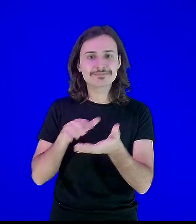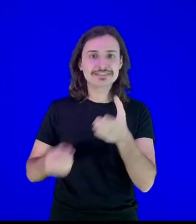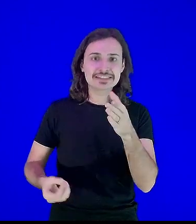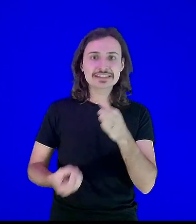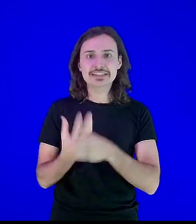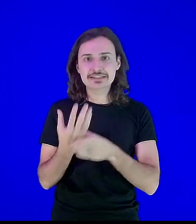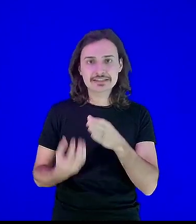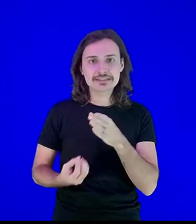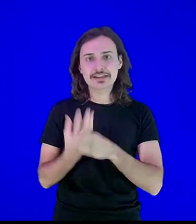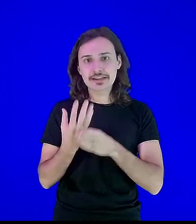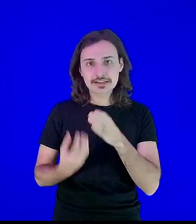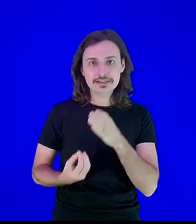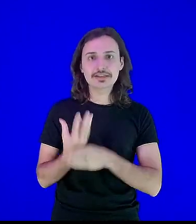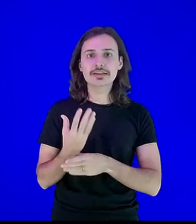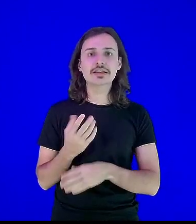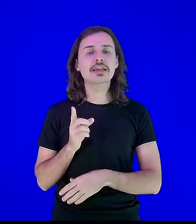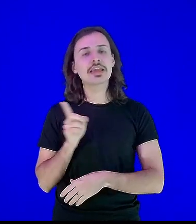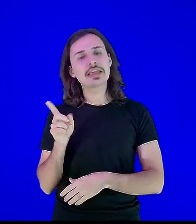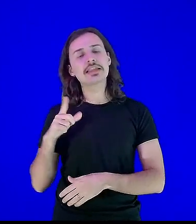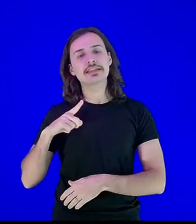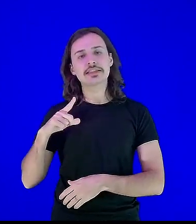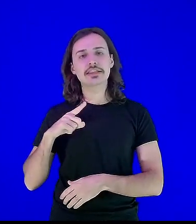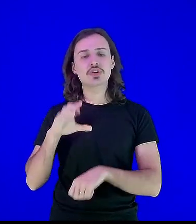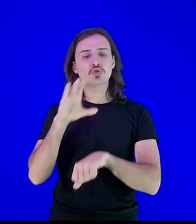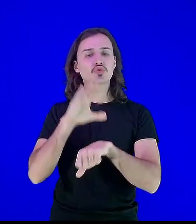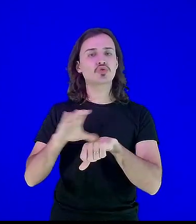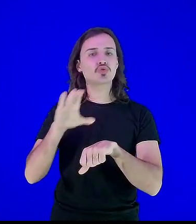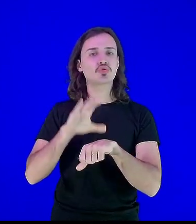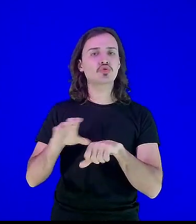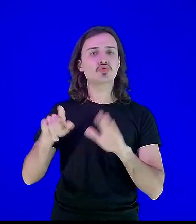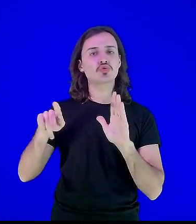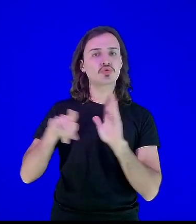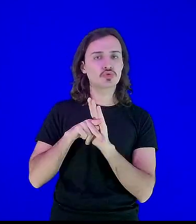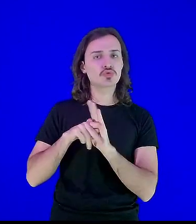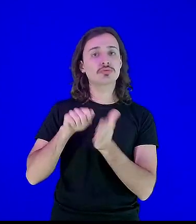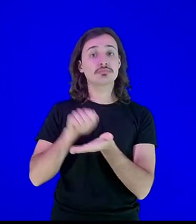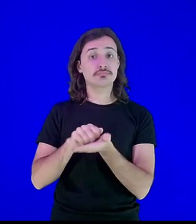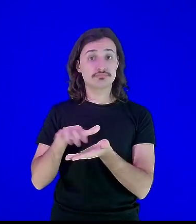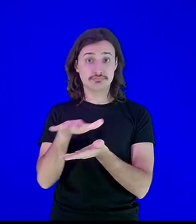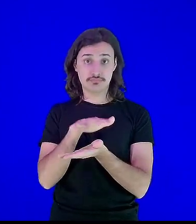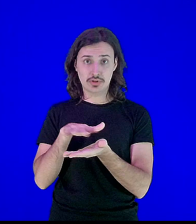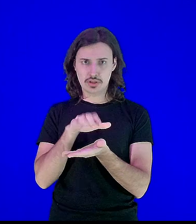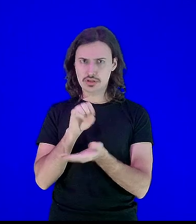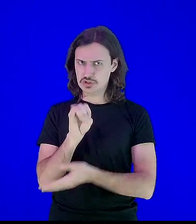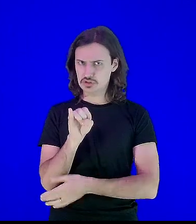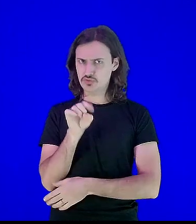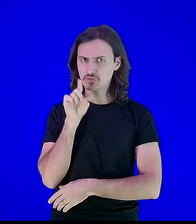he has a SignWriting course and if you are interested just go to his